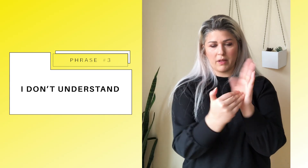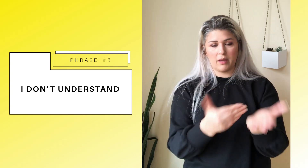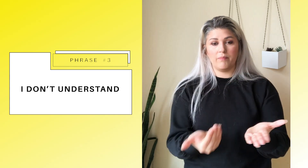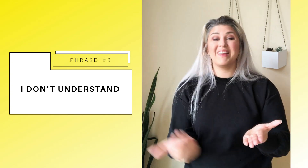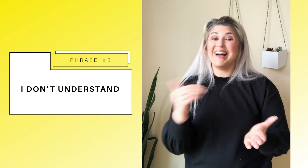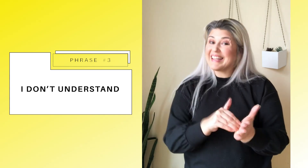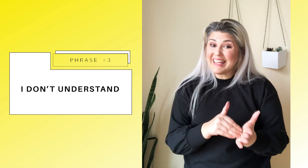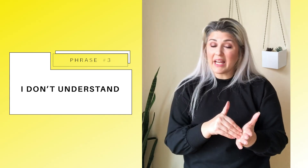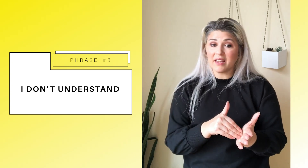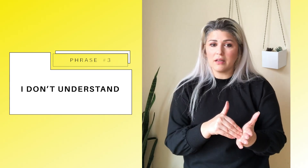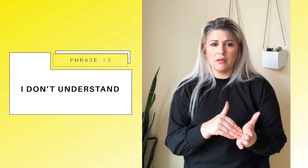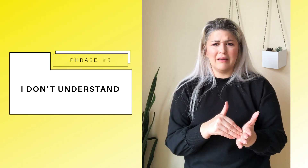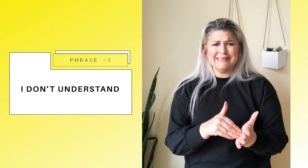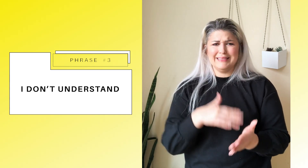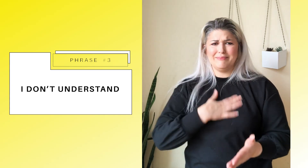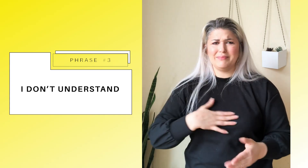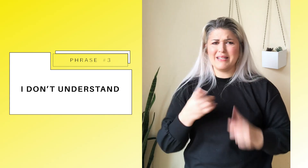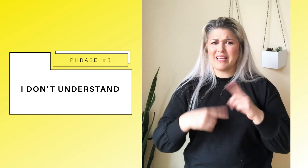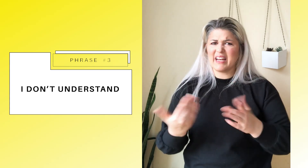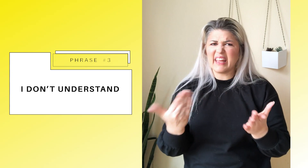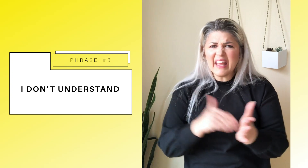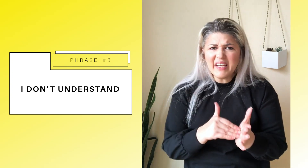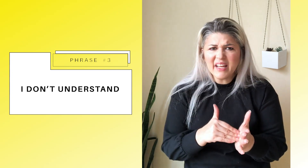Like that again. Please sign it again.